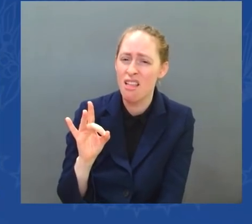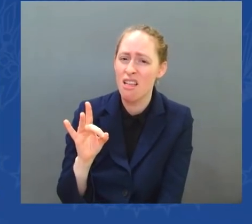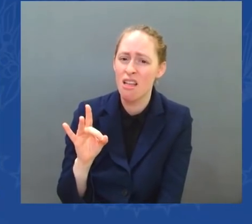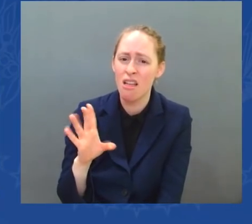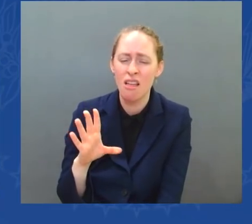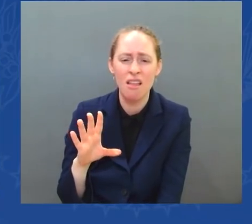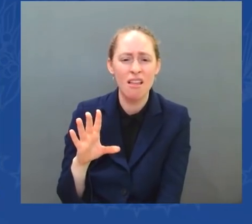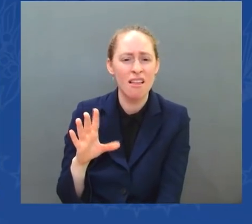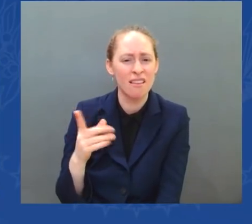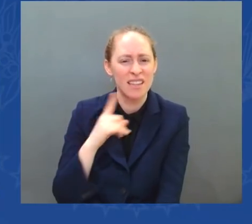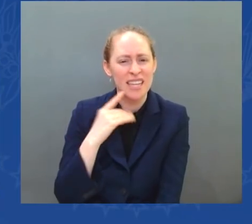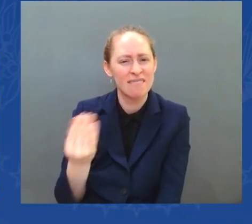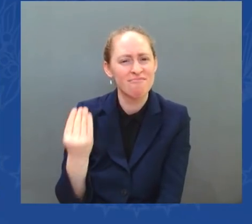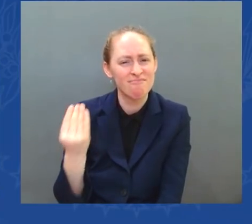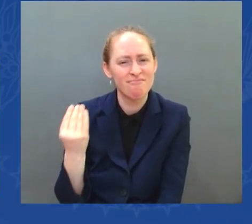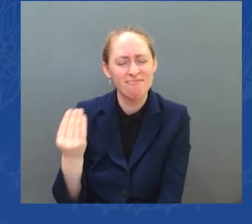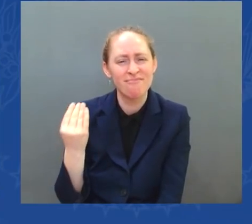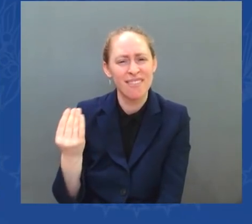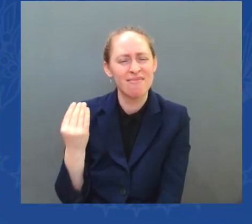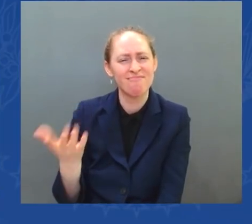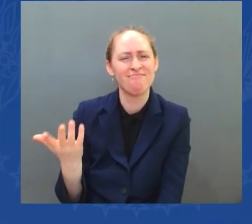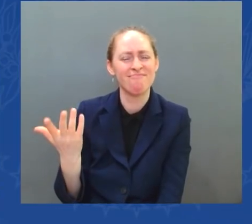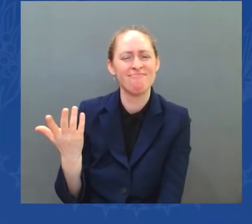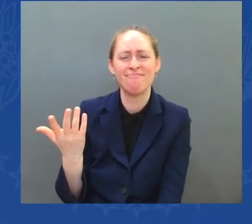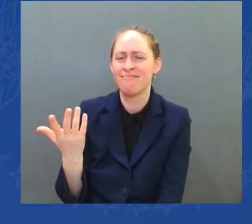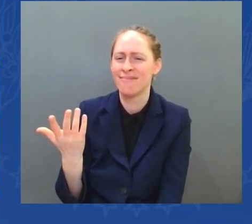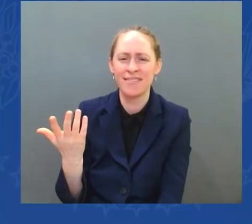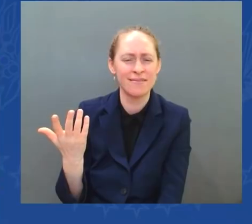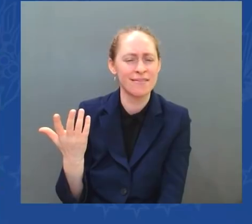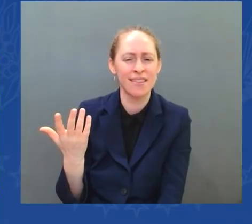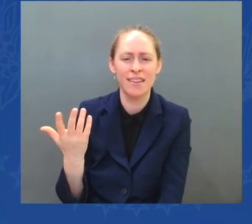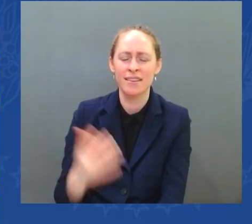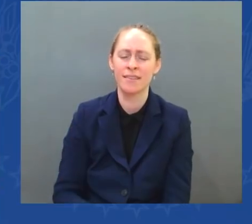All these investments, infrastructure, research, and development and making in America